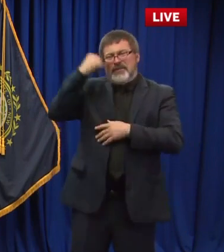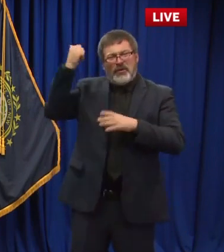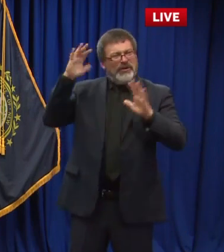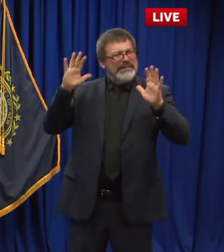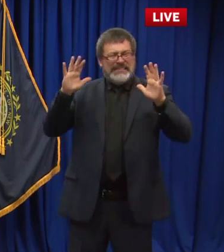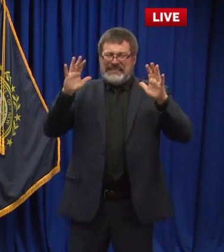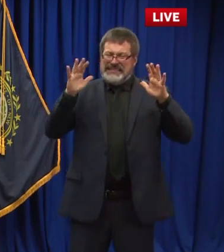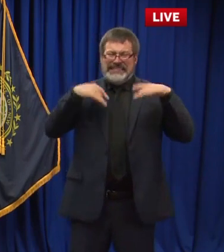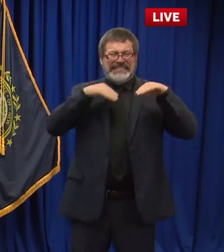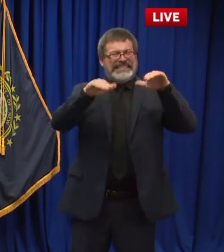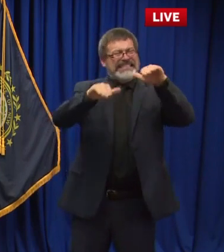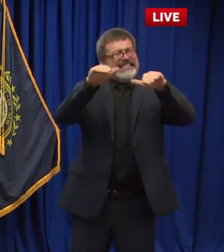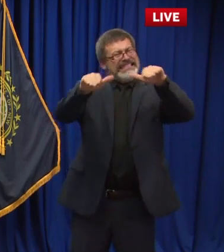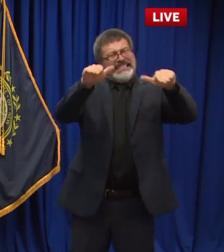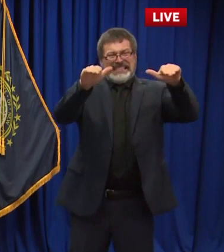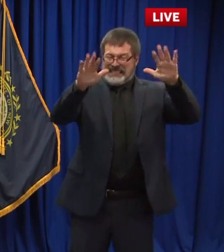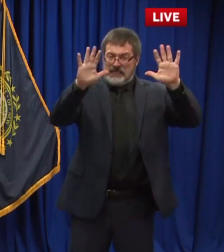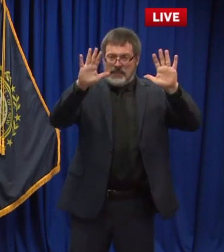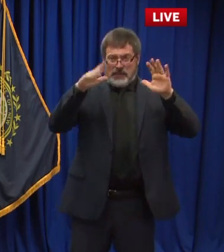THERE LIKE ANY OF THOSE STATES.